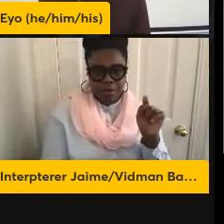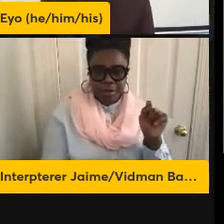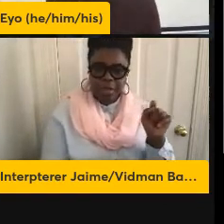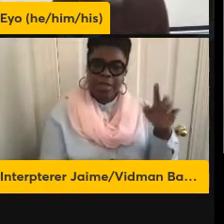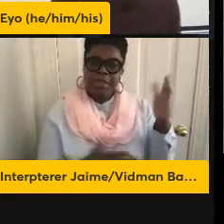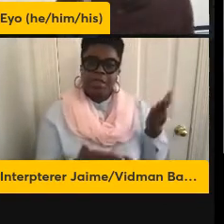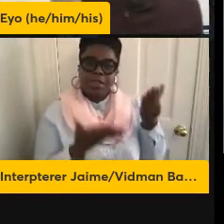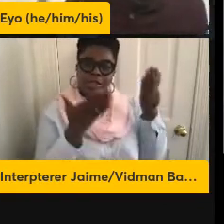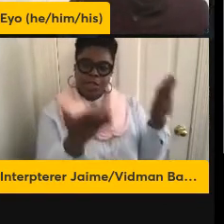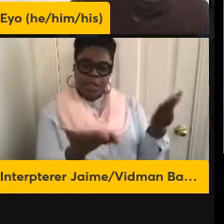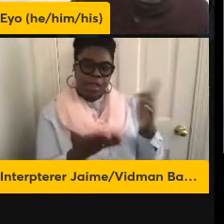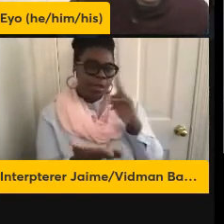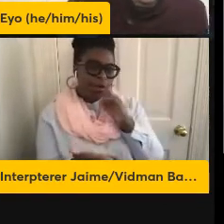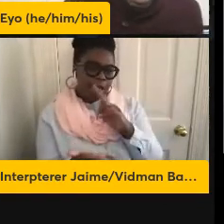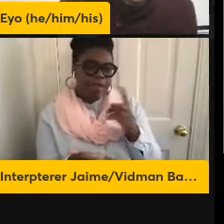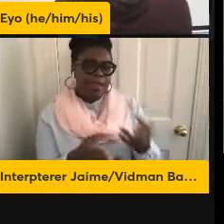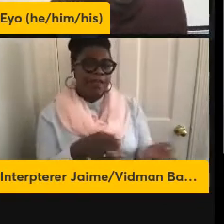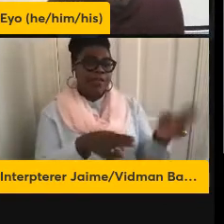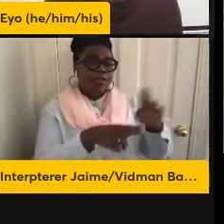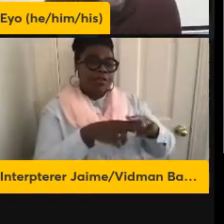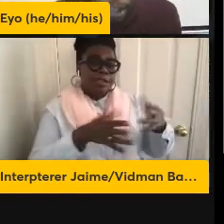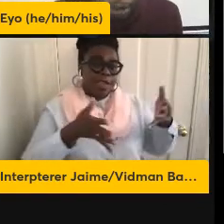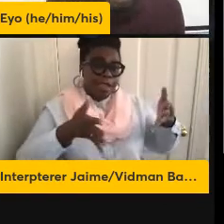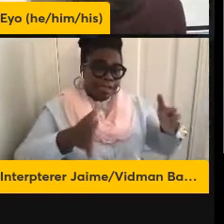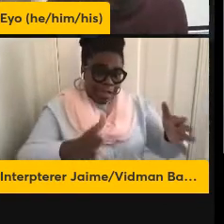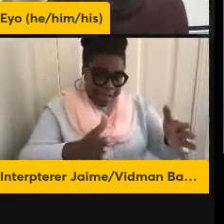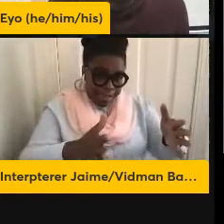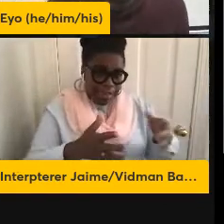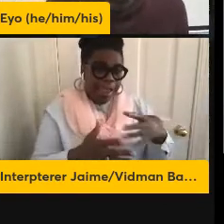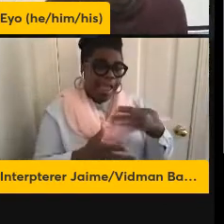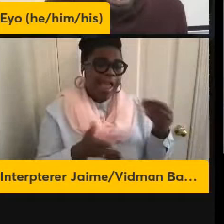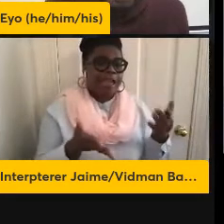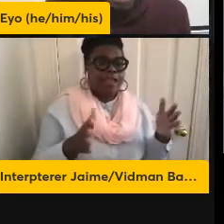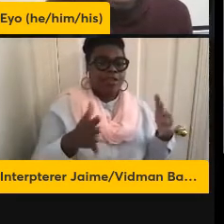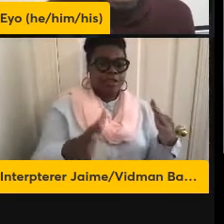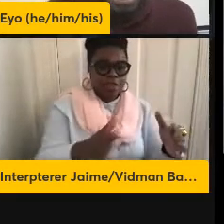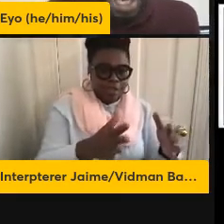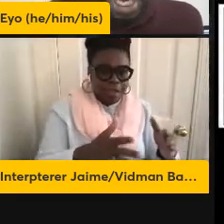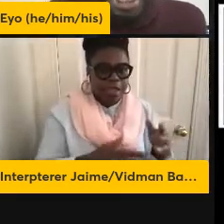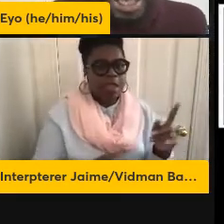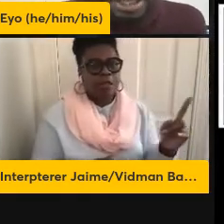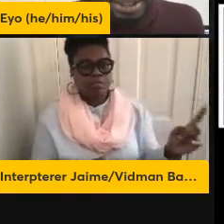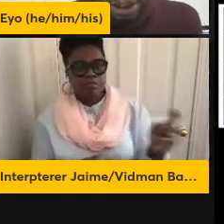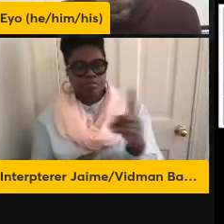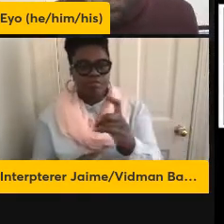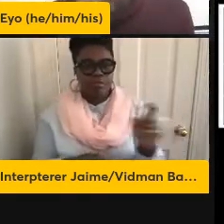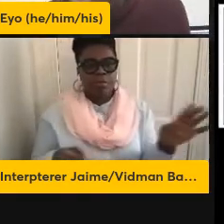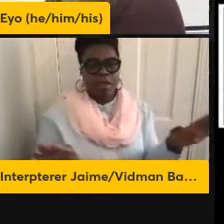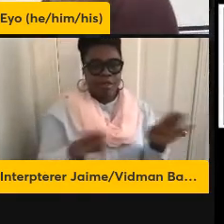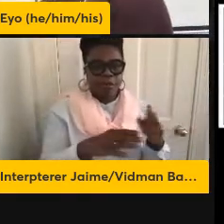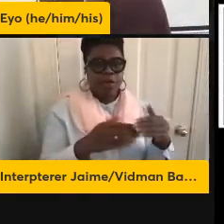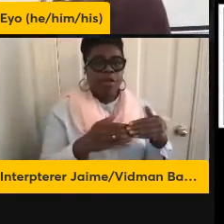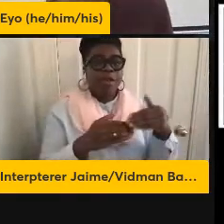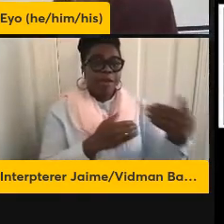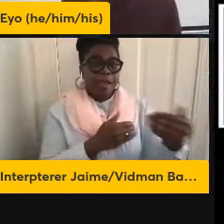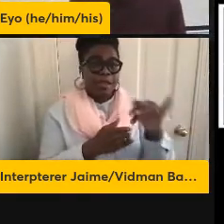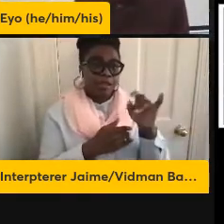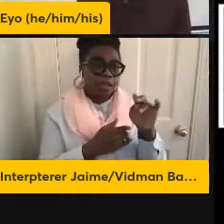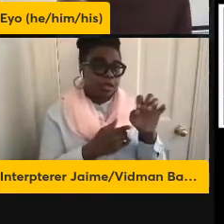increased anxiety. And they also have increased local monitoring behavior. The next thing Joe did was to try to move from the